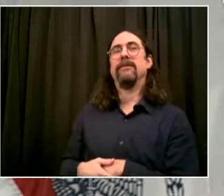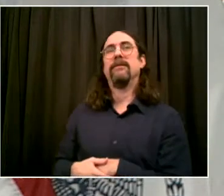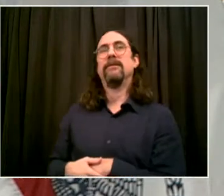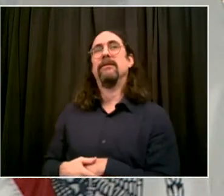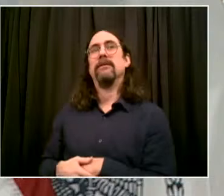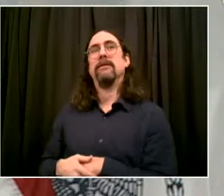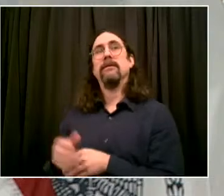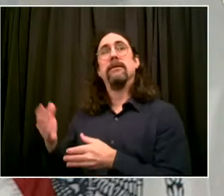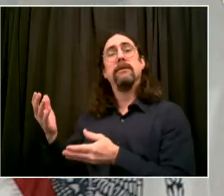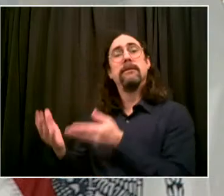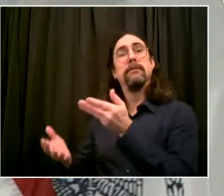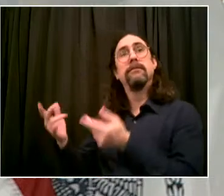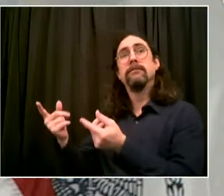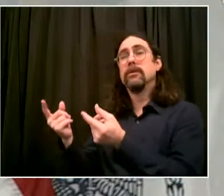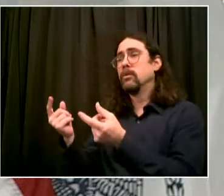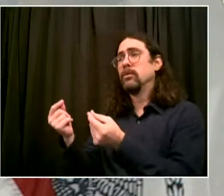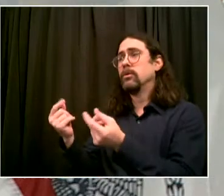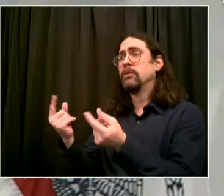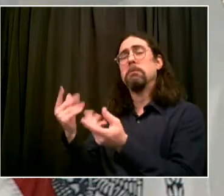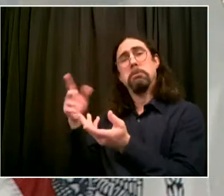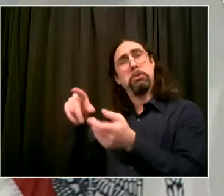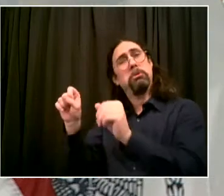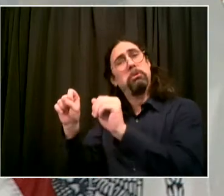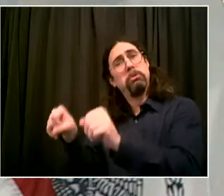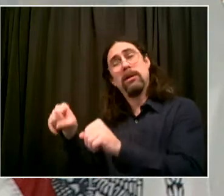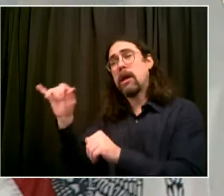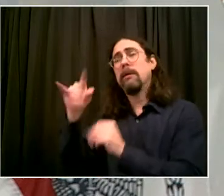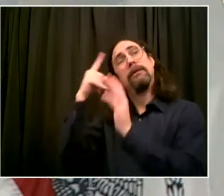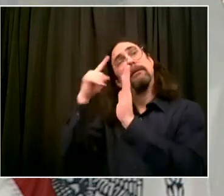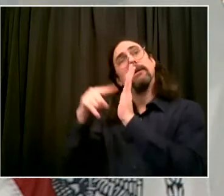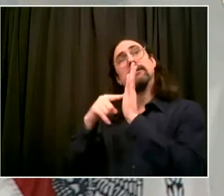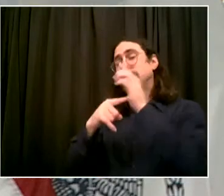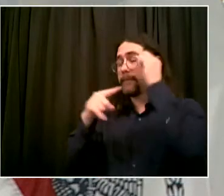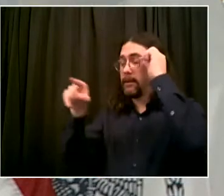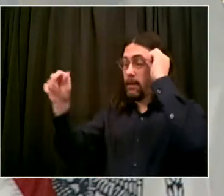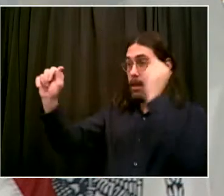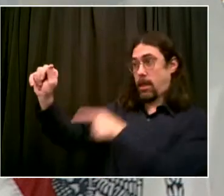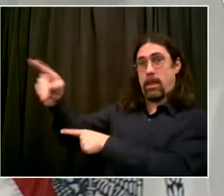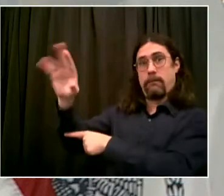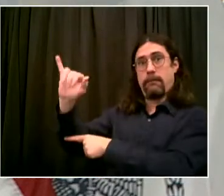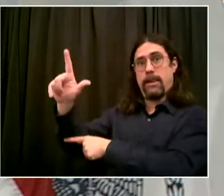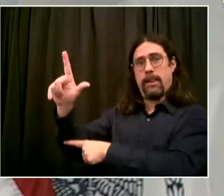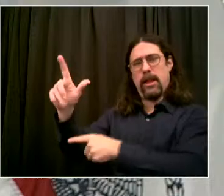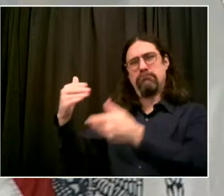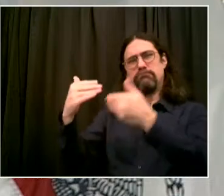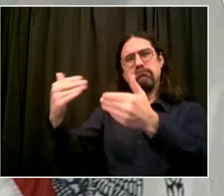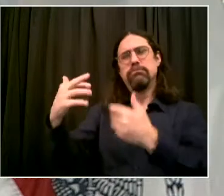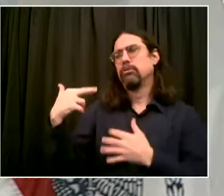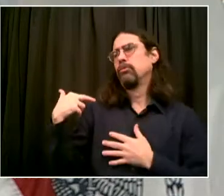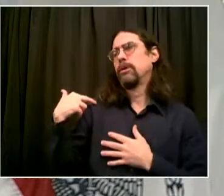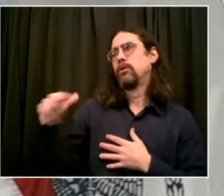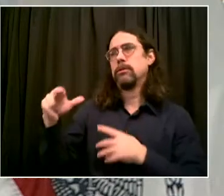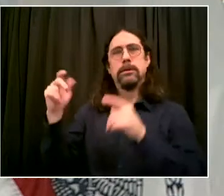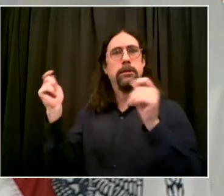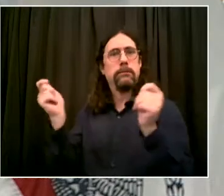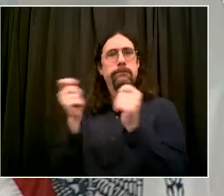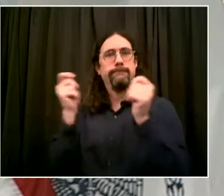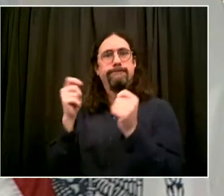MY WANT TO CONSIDER GETTING A CIVIL OR R RELIGIOUS CEREMONY AND BECOME MARRIED BUT TO HET RECEPTION OR